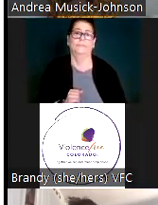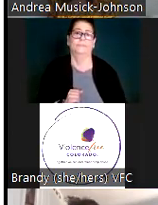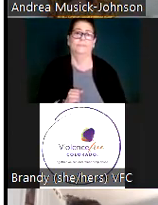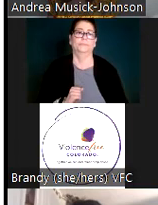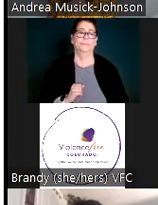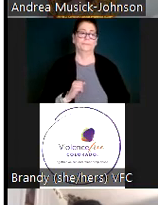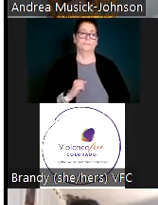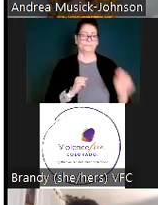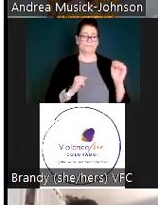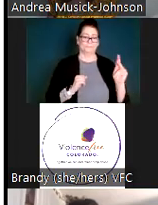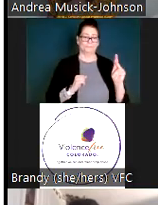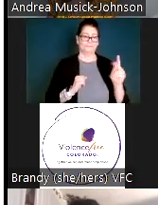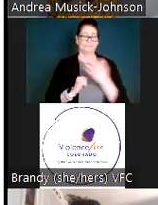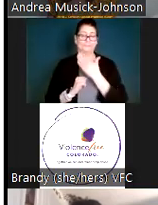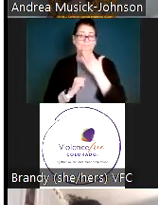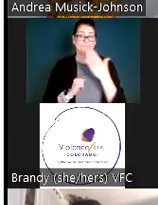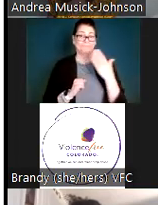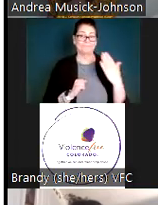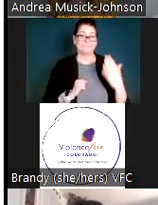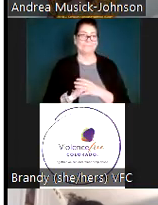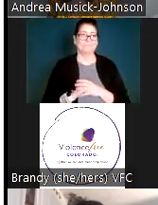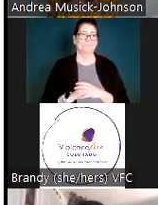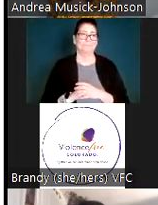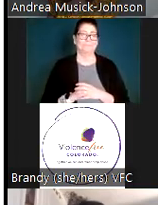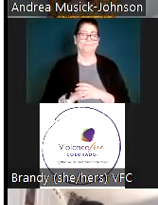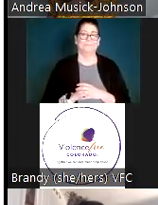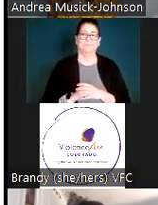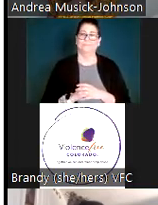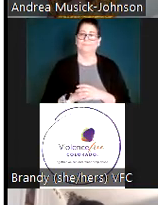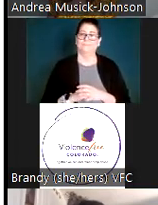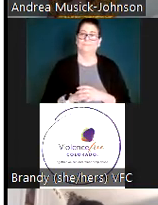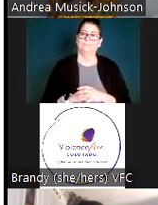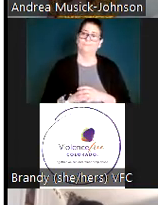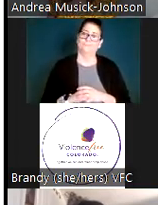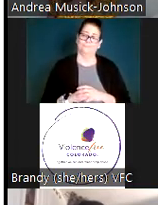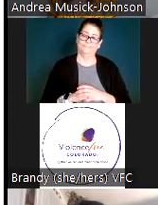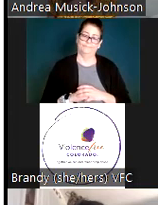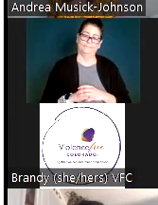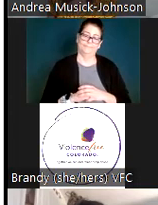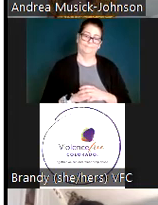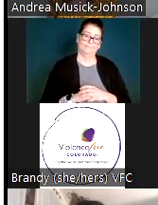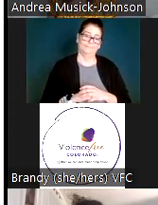Alright, thank you all for doing that. Again, we'll wait one more moment around